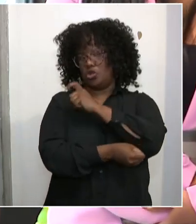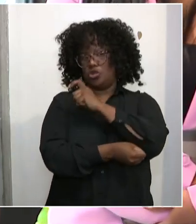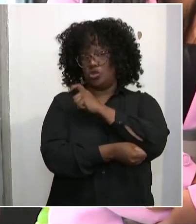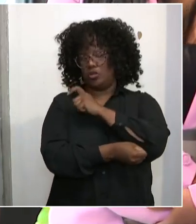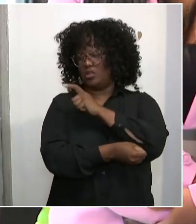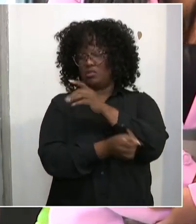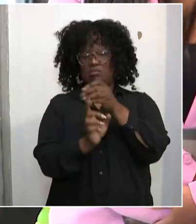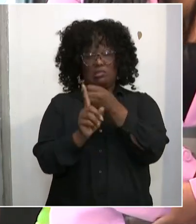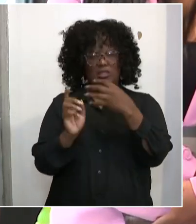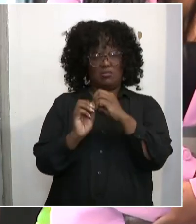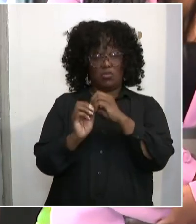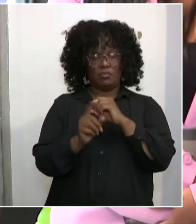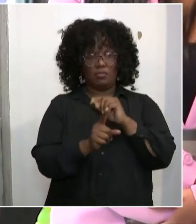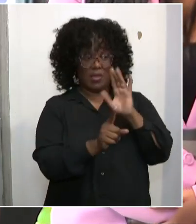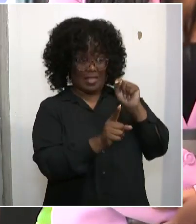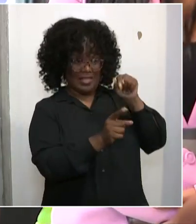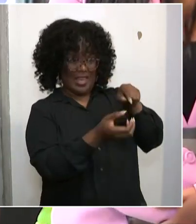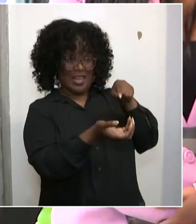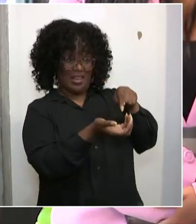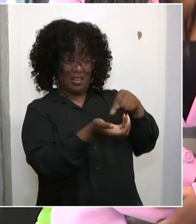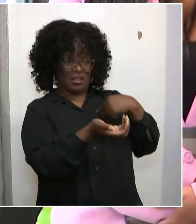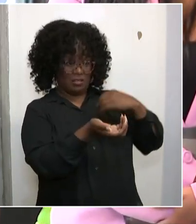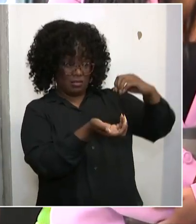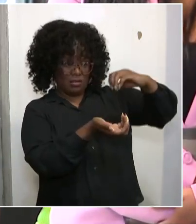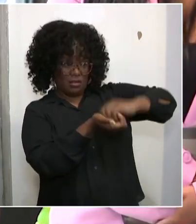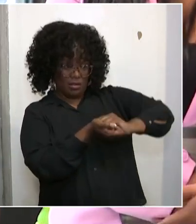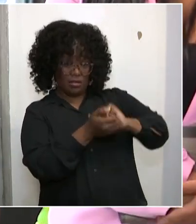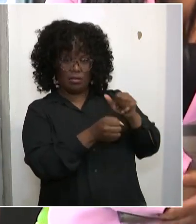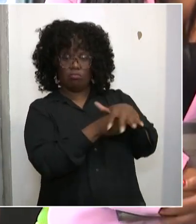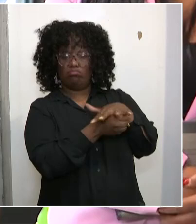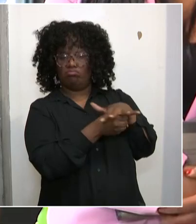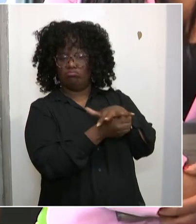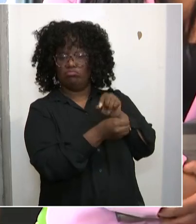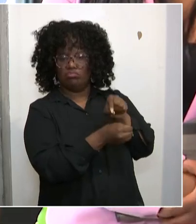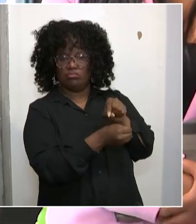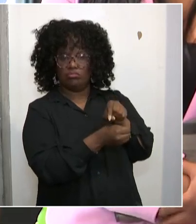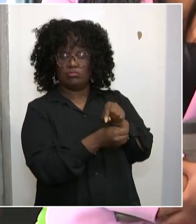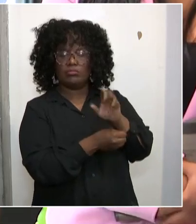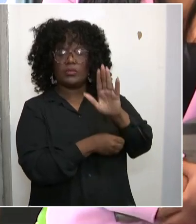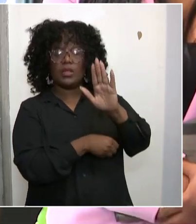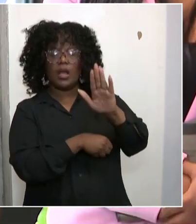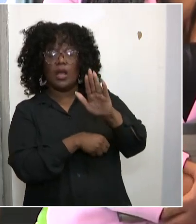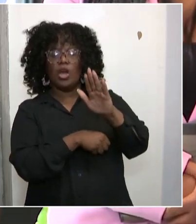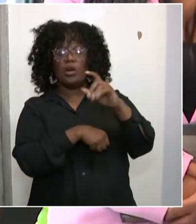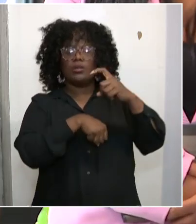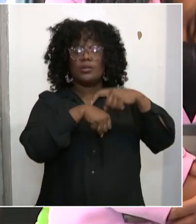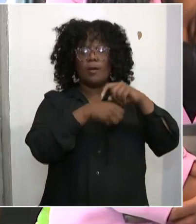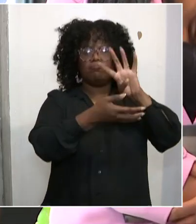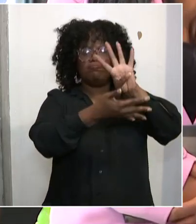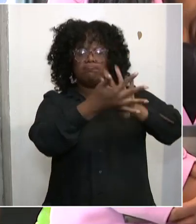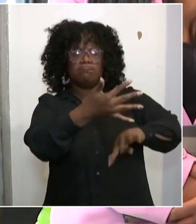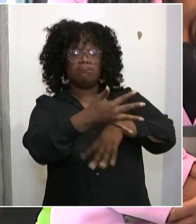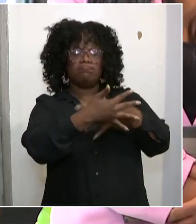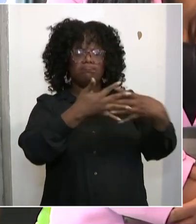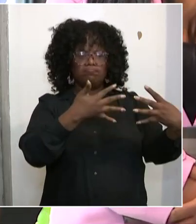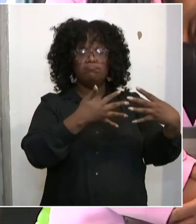the wharf about restricting young people at certain hours who are not accompanied by an adult or who are not at an event. Uh,